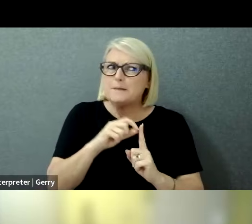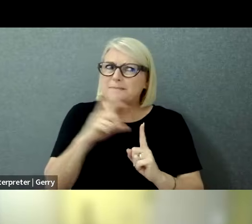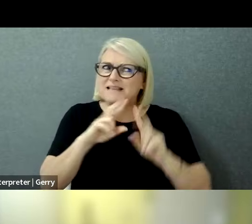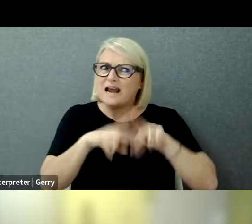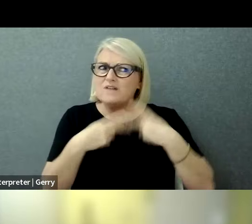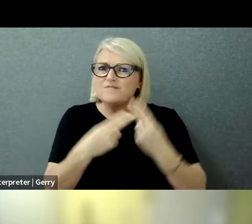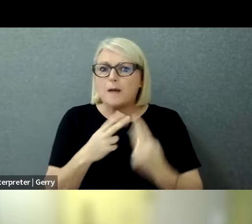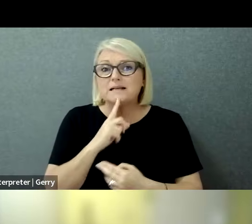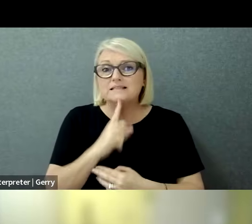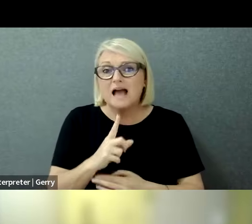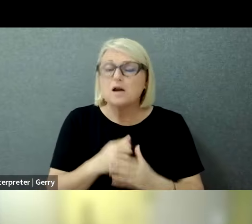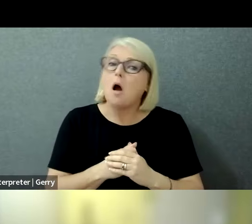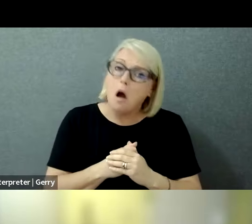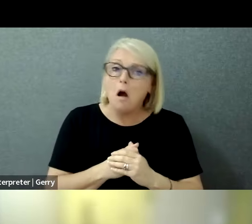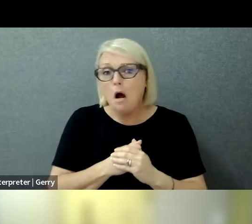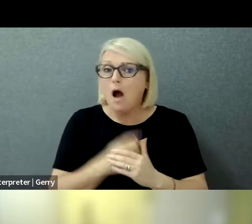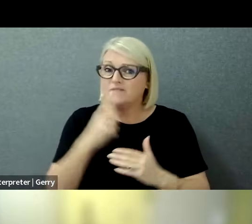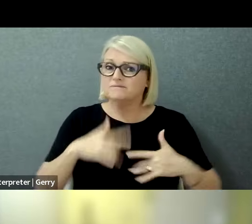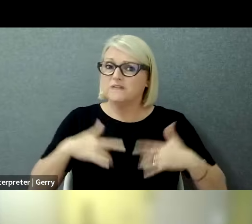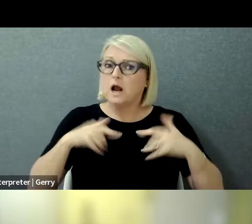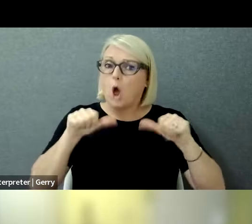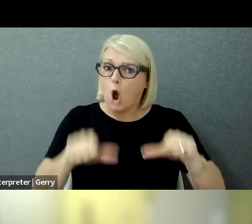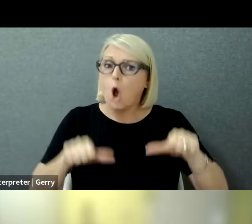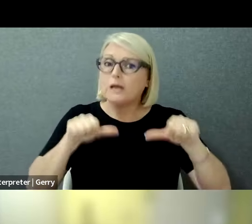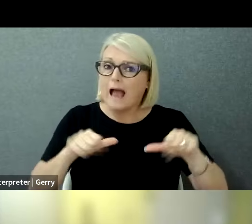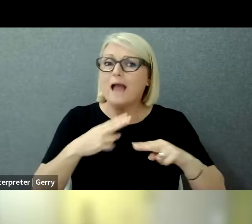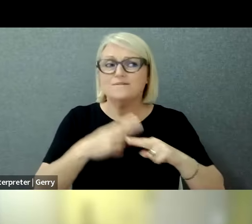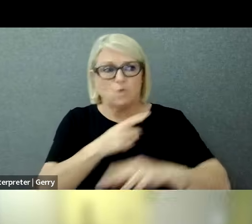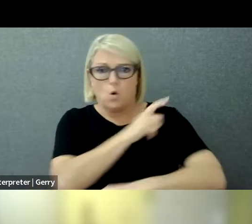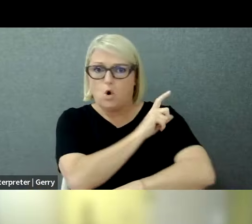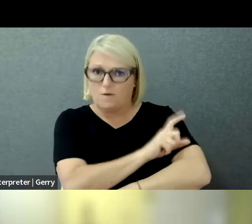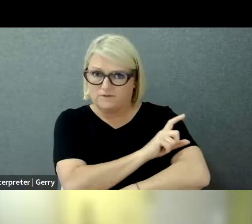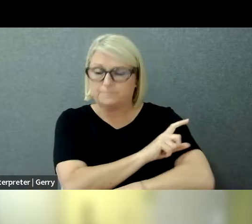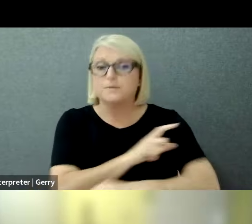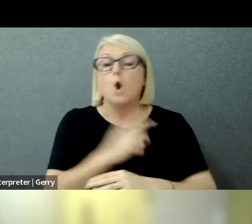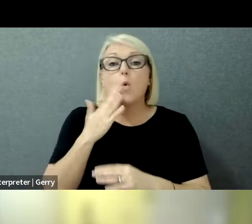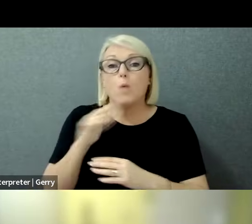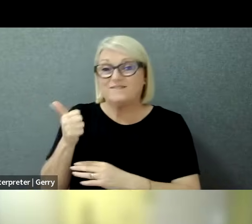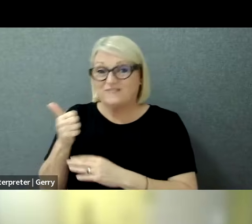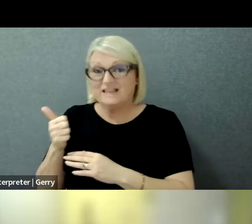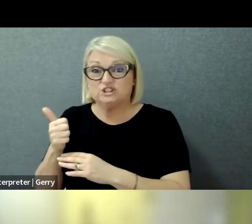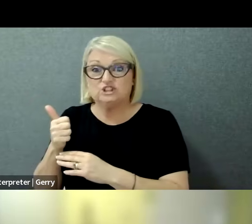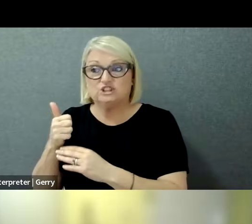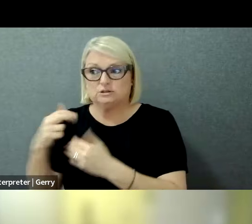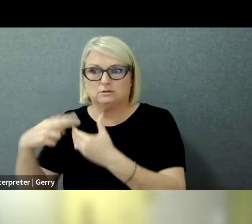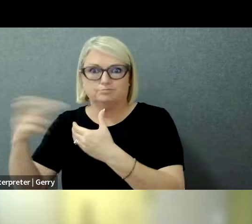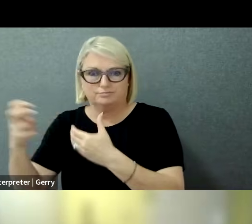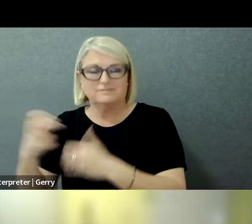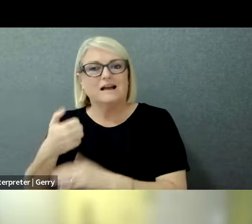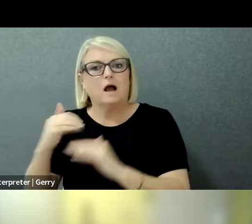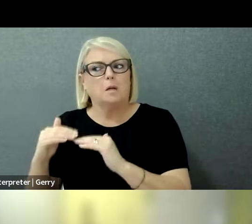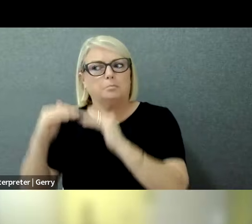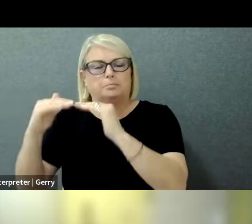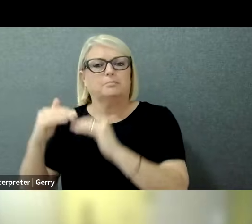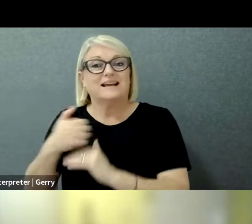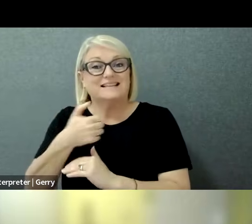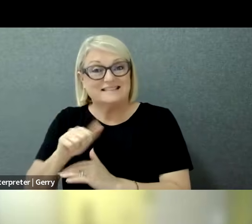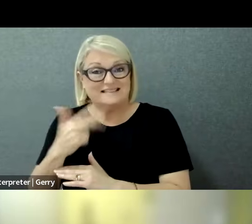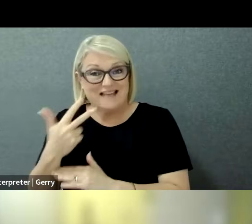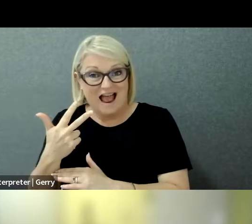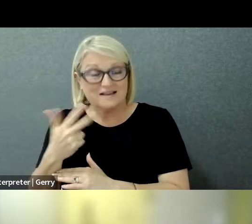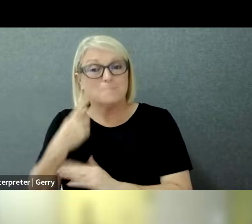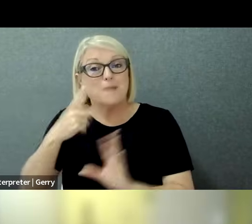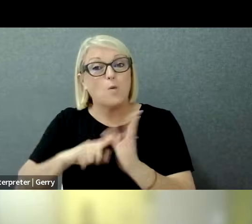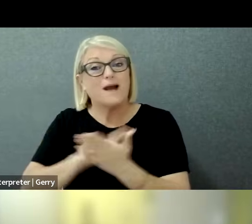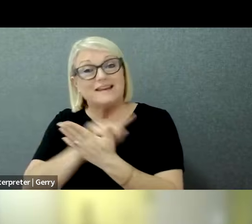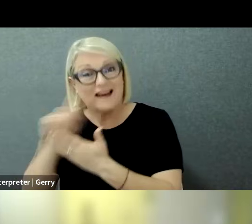health and mainstream services. At exit was 68% but beautifully one year later it was 83%. And we